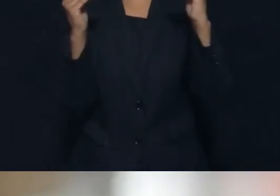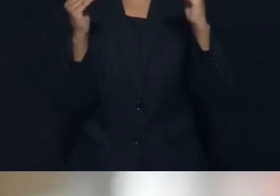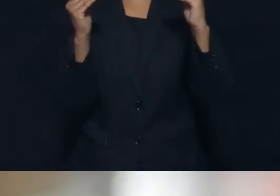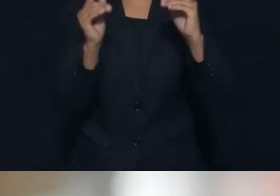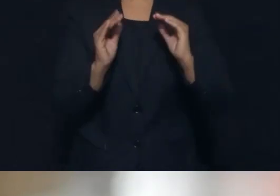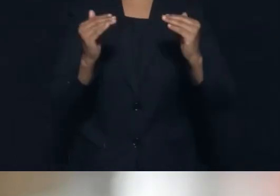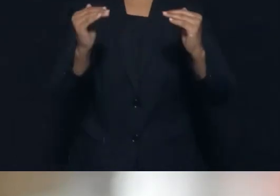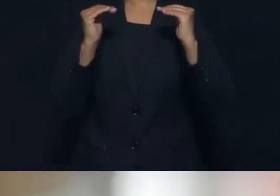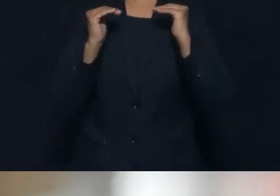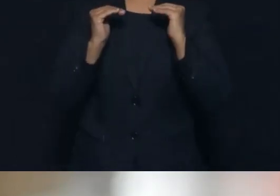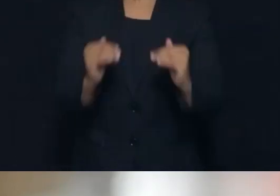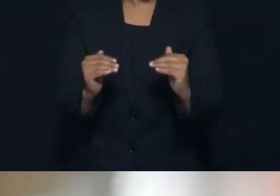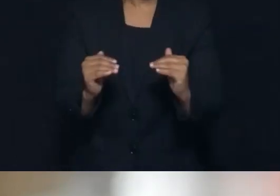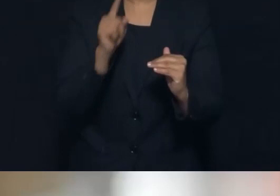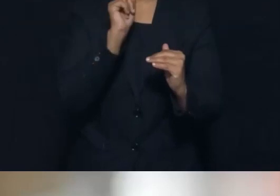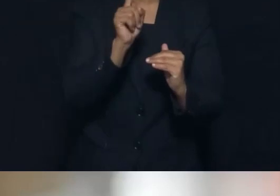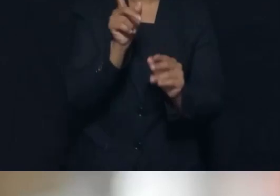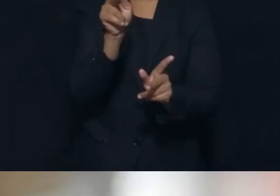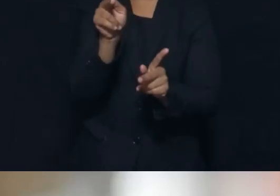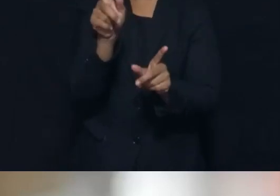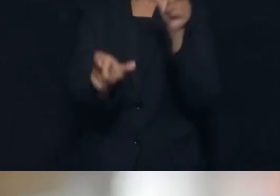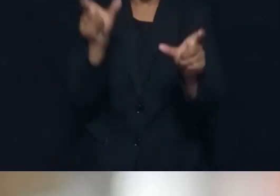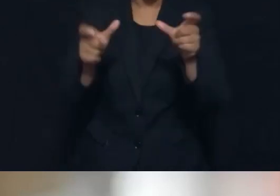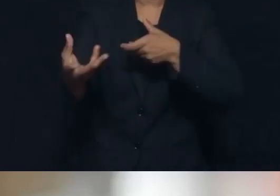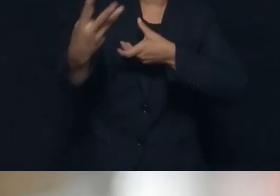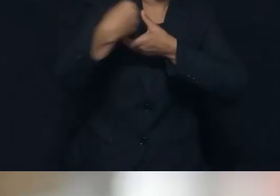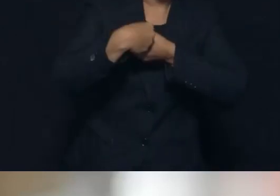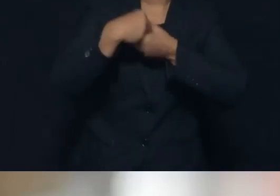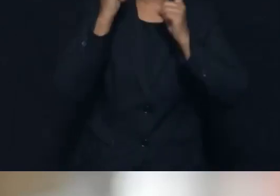But we need something that also makes sure that the authority doesn't look short term